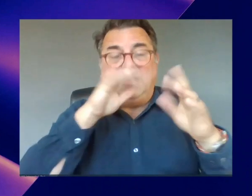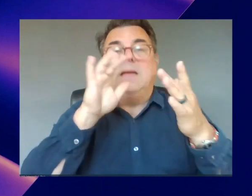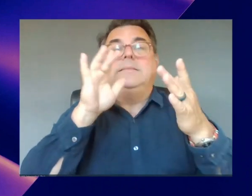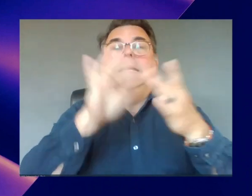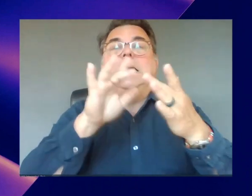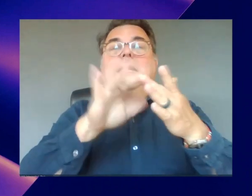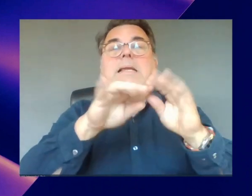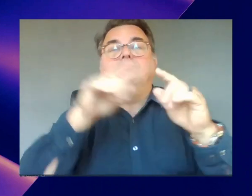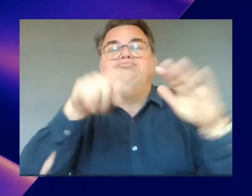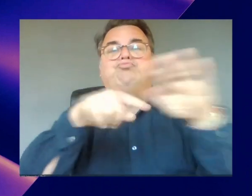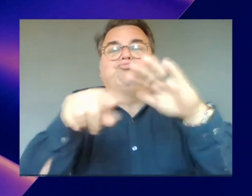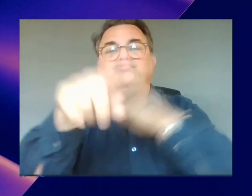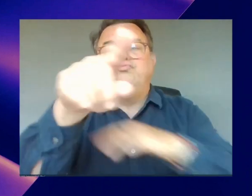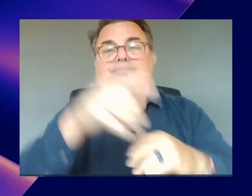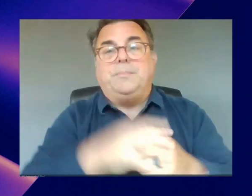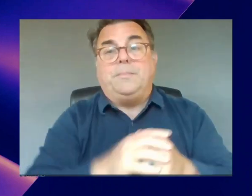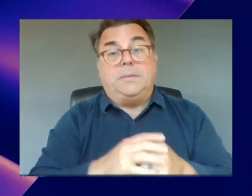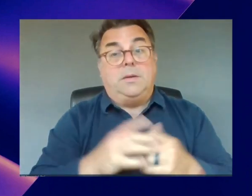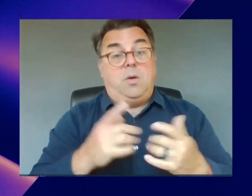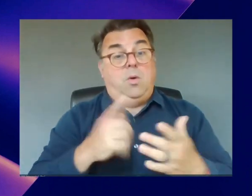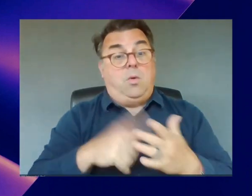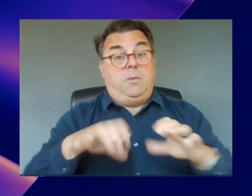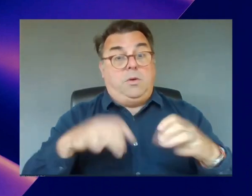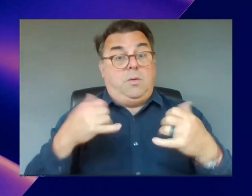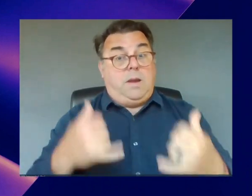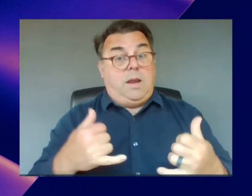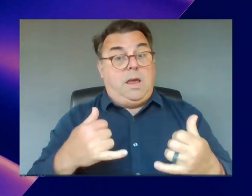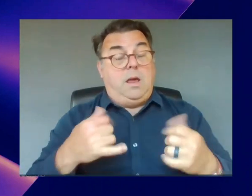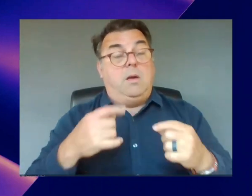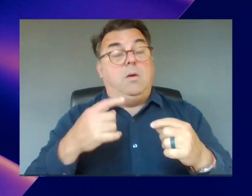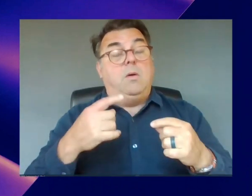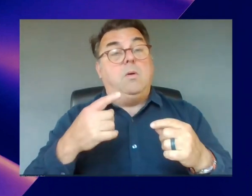Something we're doing now is not only do we go look at logs,